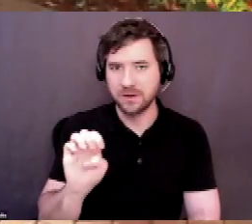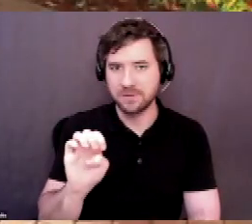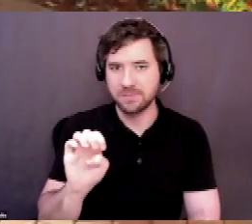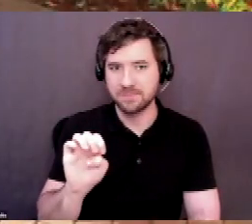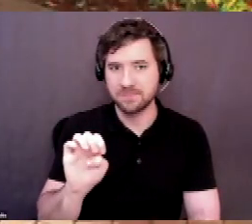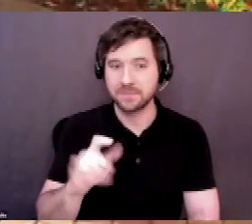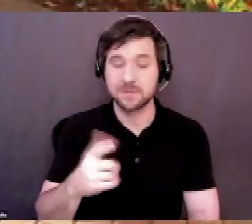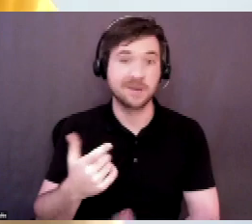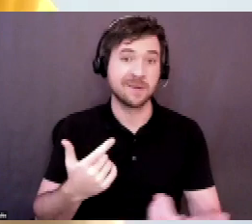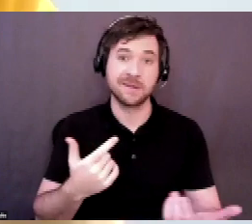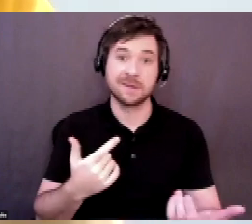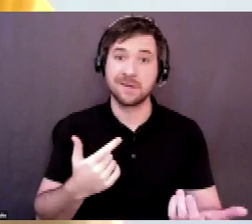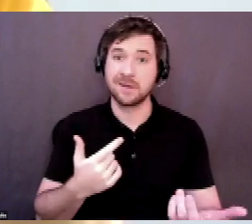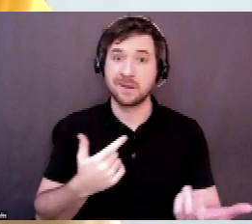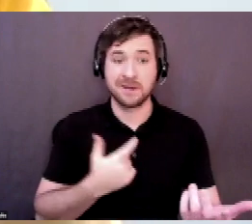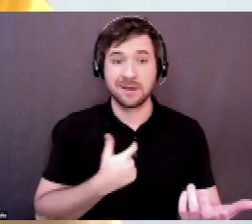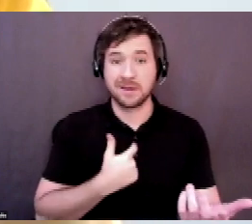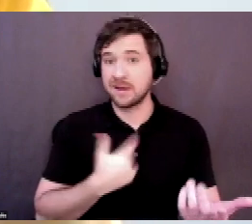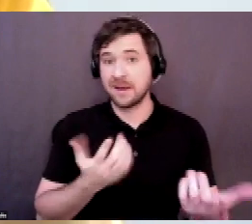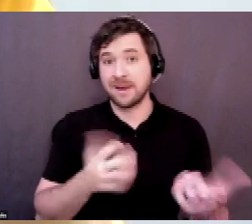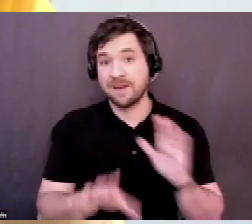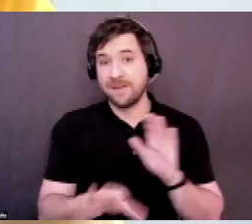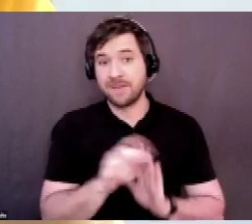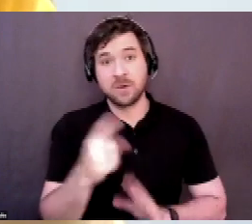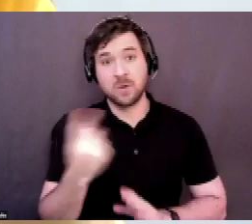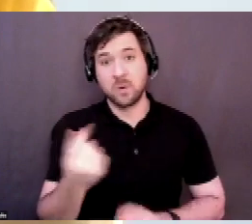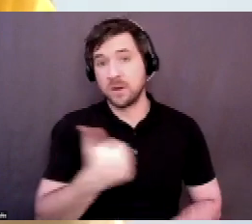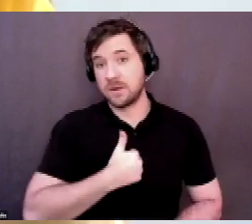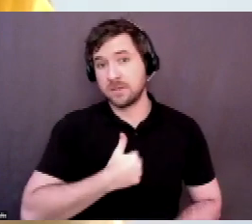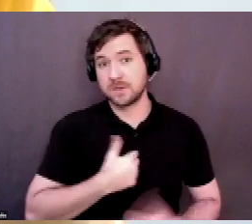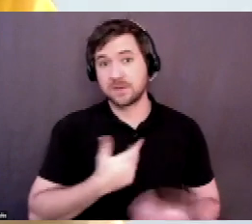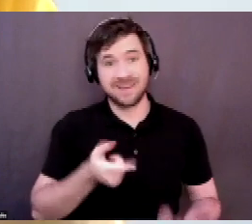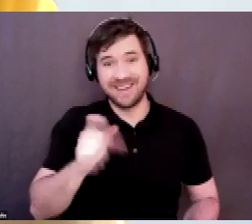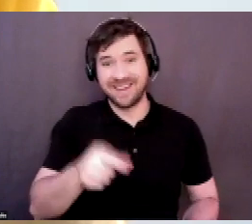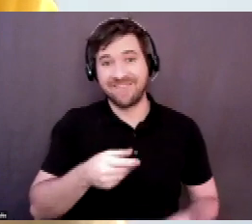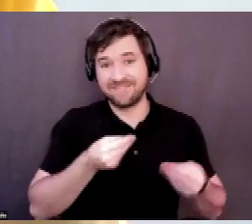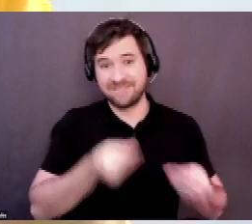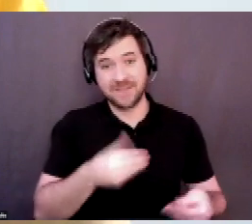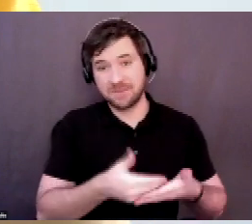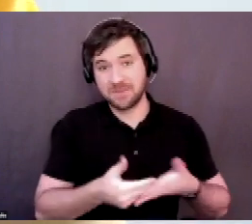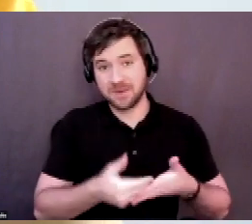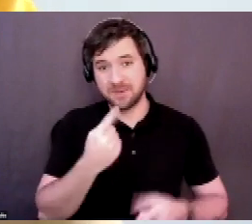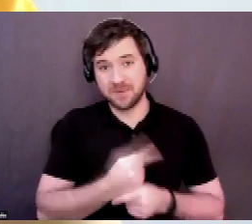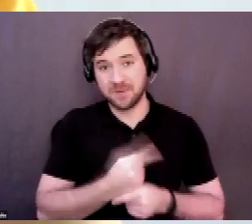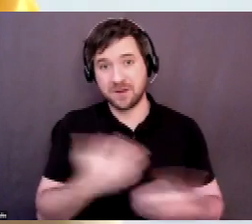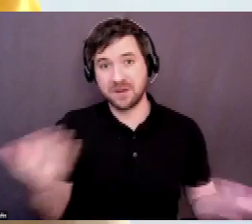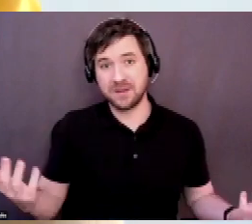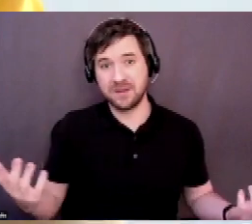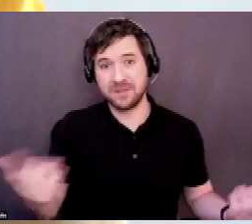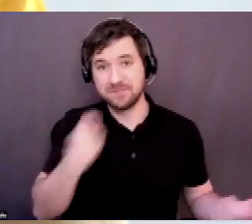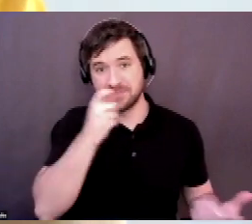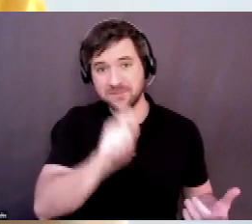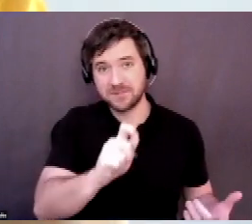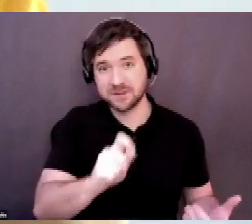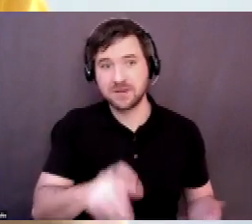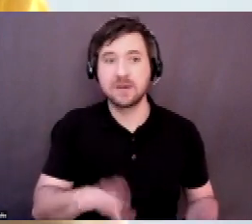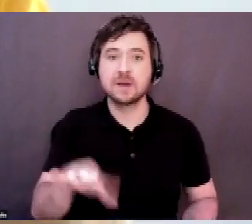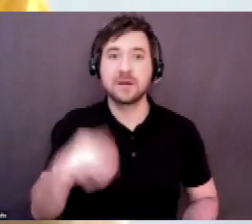I wasn't going, you know, You got to feed your baby. You just do what you can. Right. Not that I wasn't if I had to go to formula the first time,